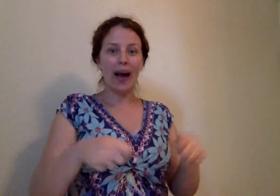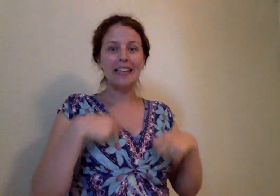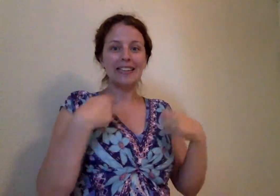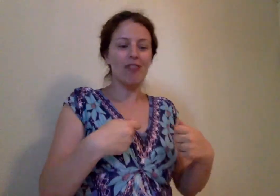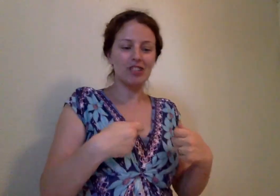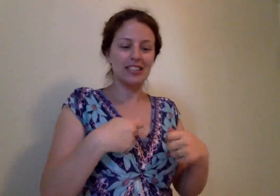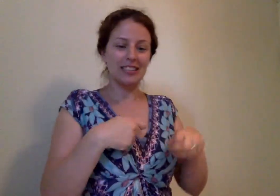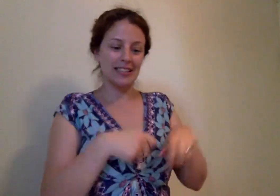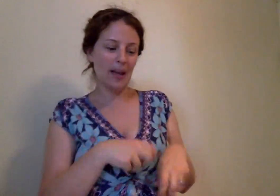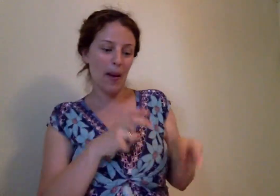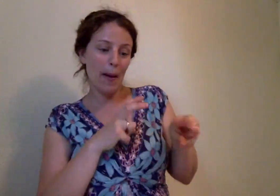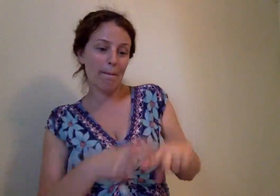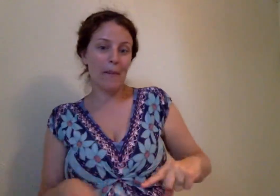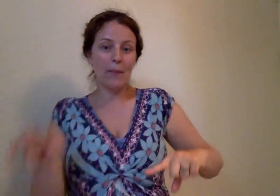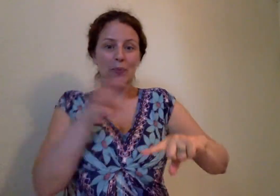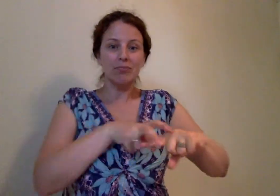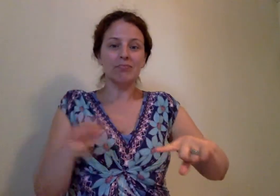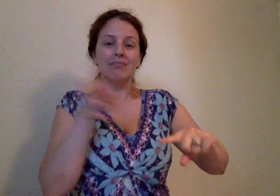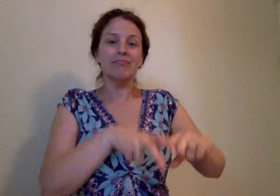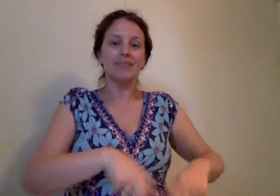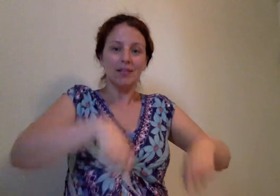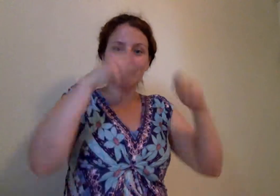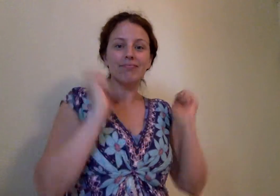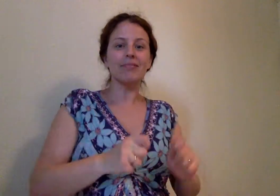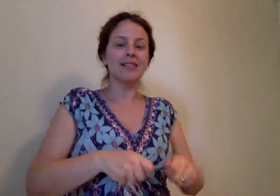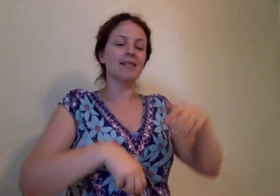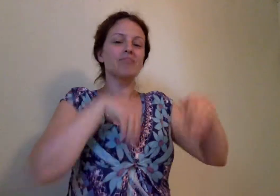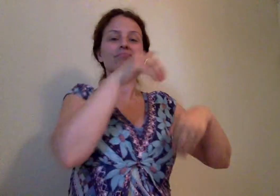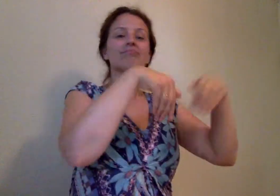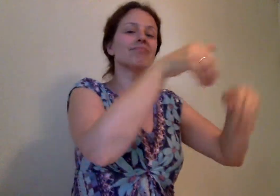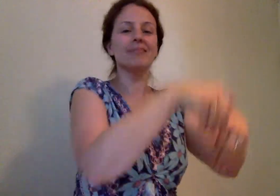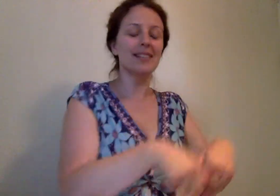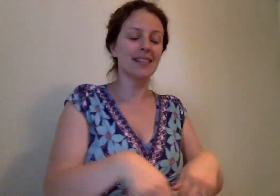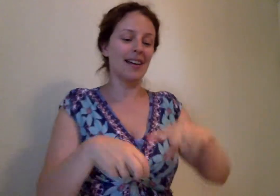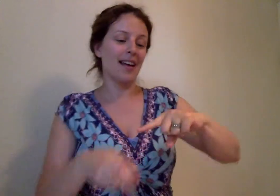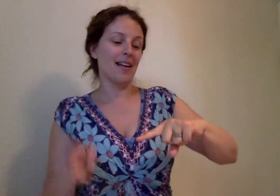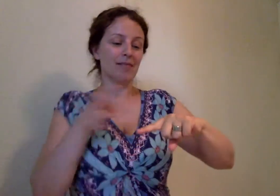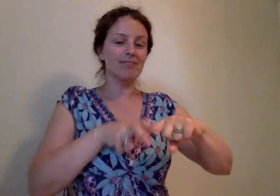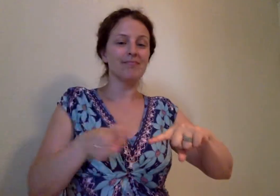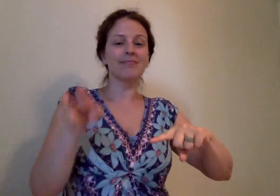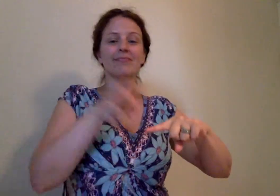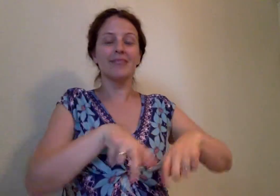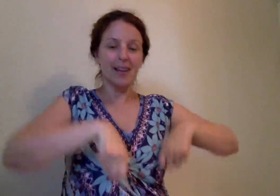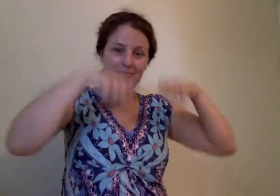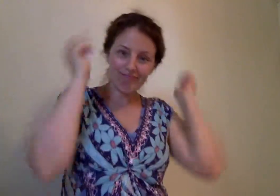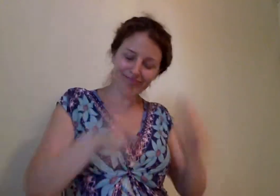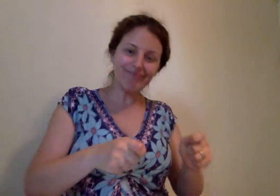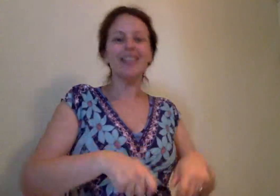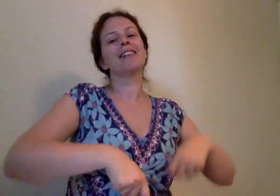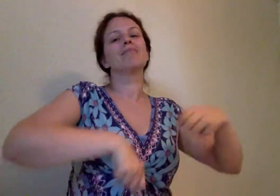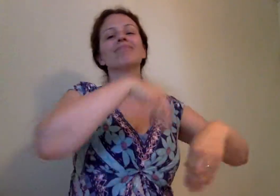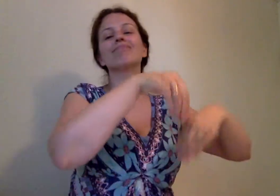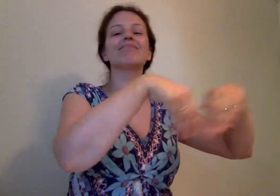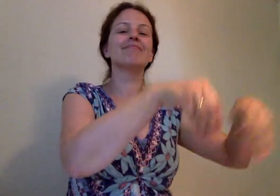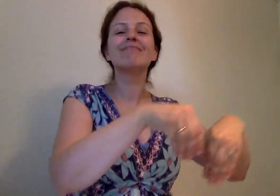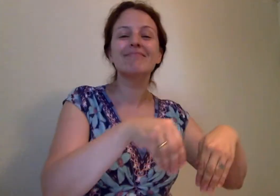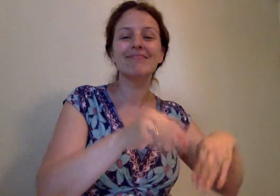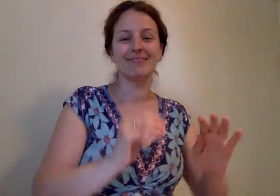The carriages arrived picking people up, one by one they went.